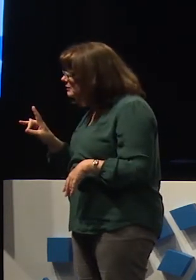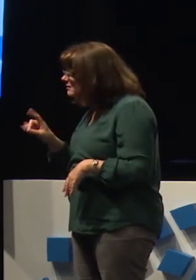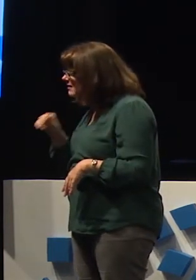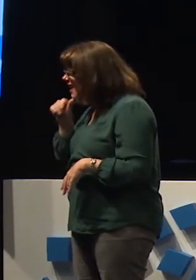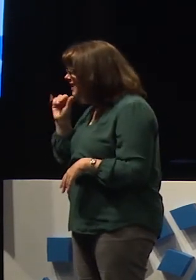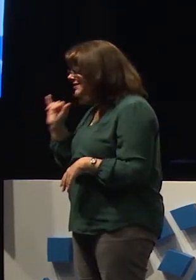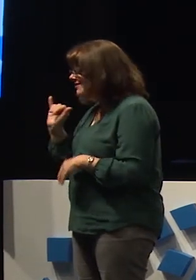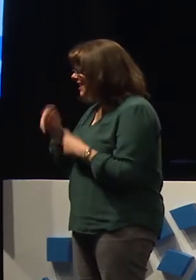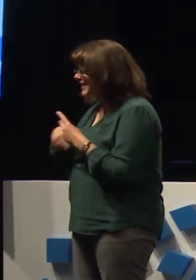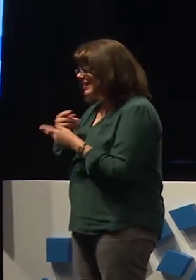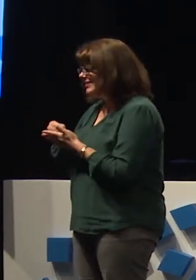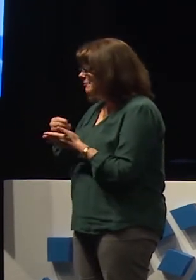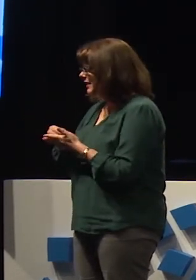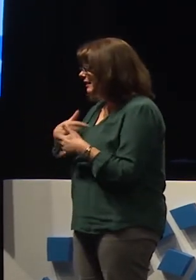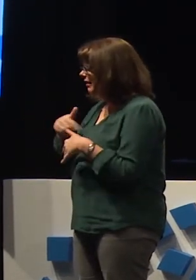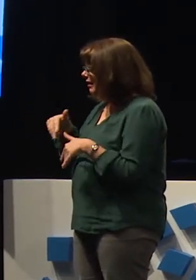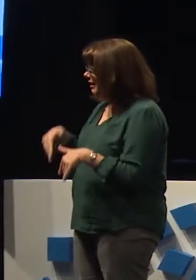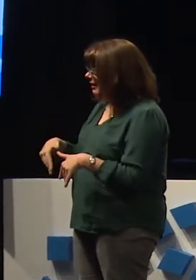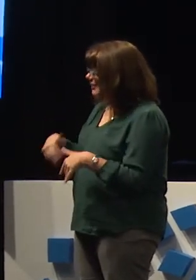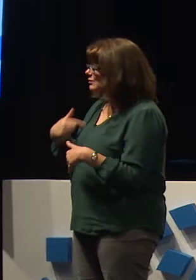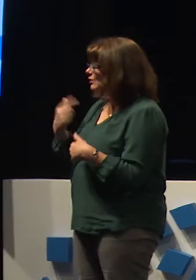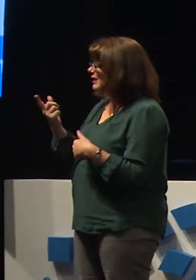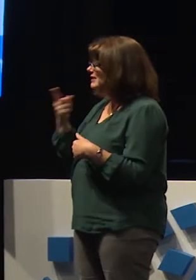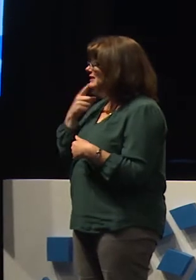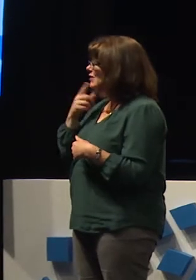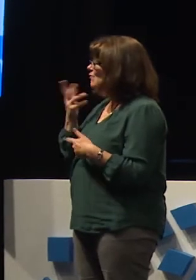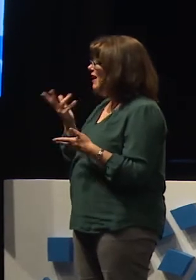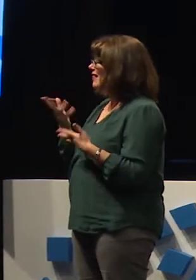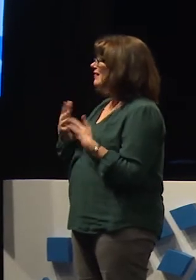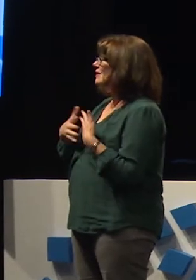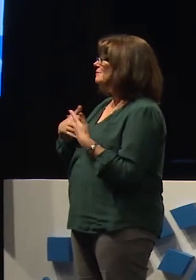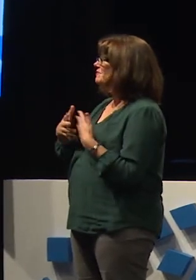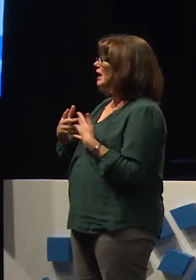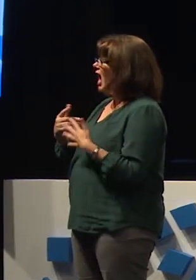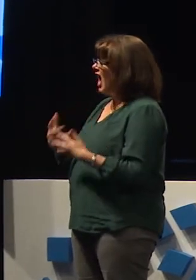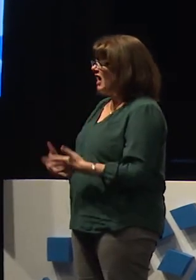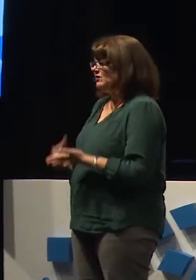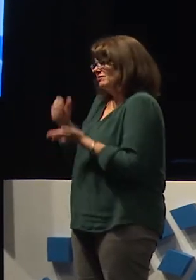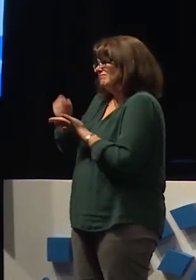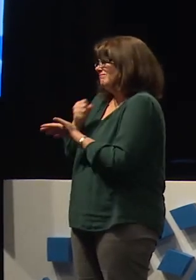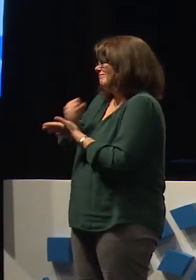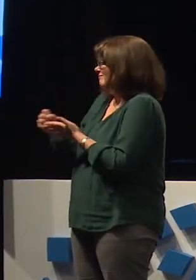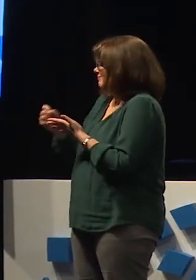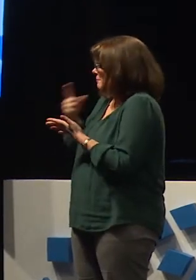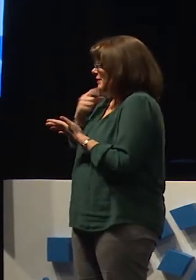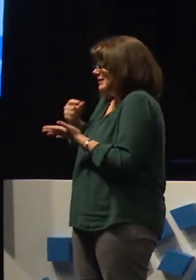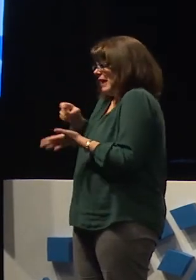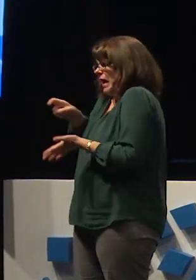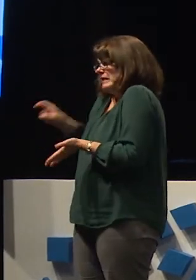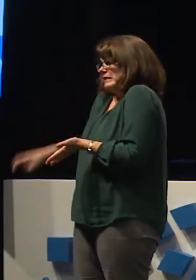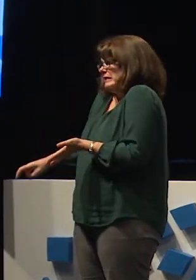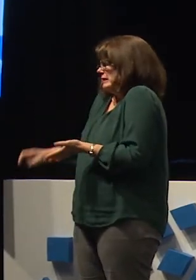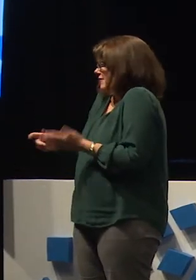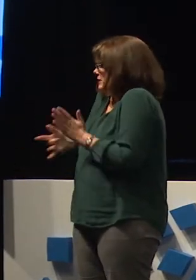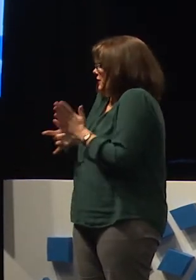of money so I said well I'll just put myself in debt because I desperately need this piece of technology in order to function